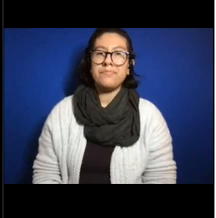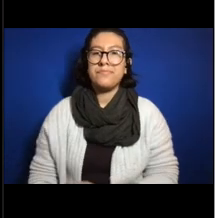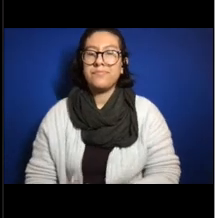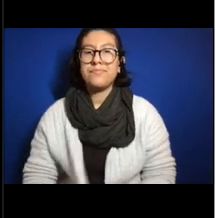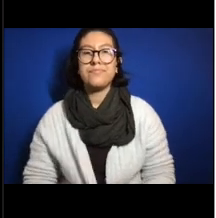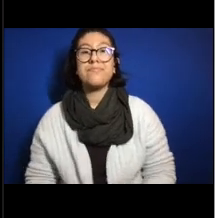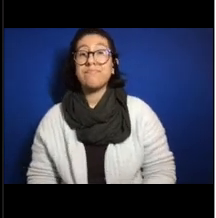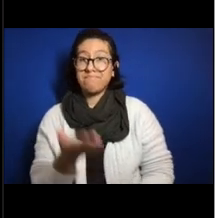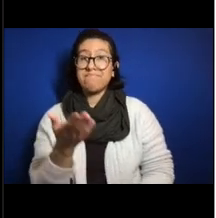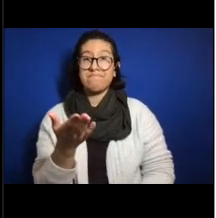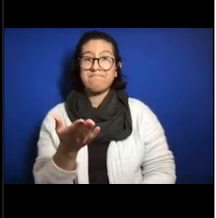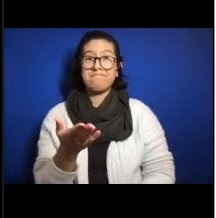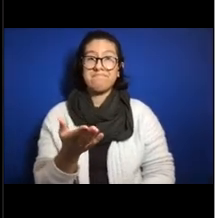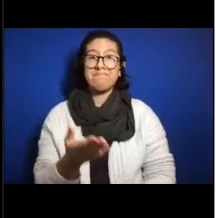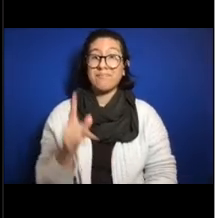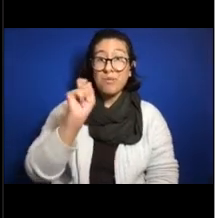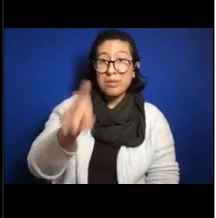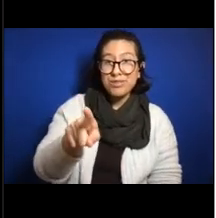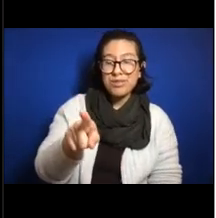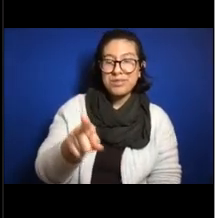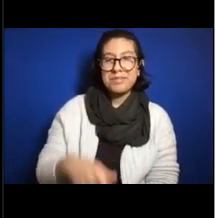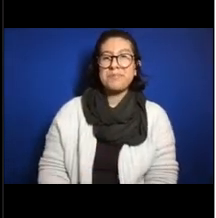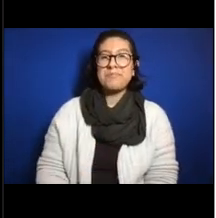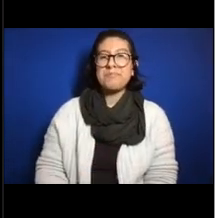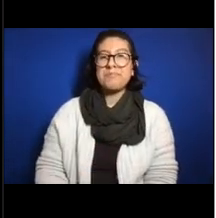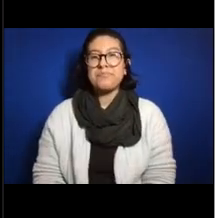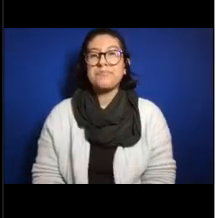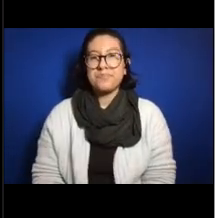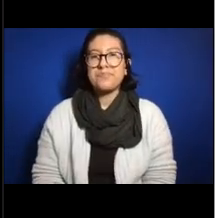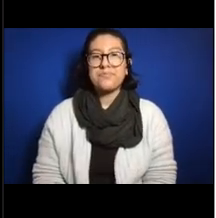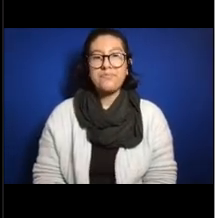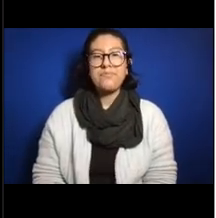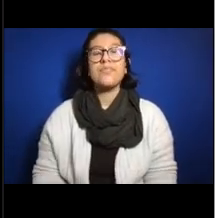Okay, so now I have a question for you as we're going to start into our activity